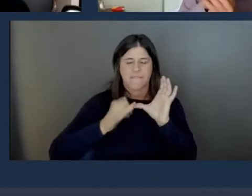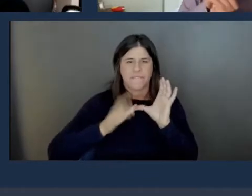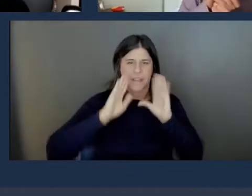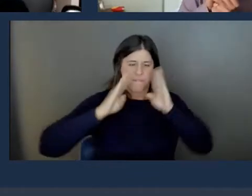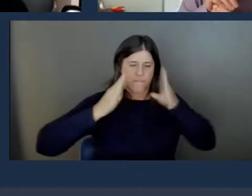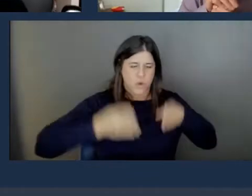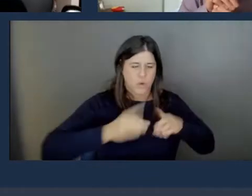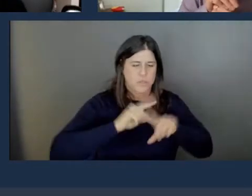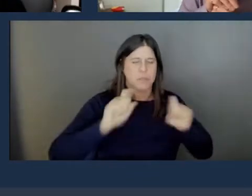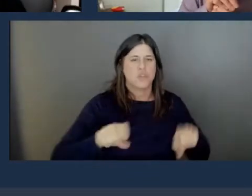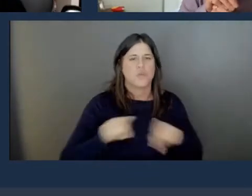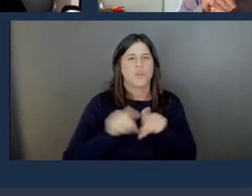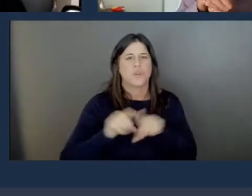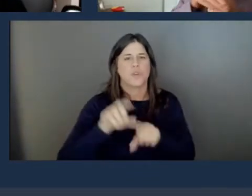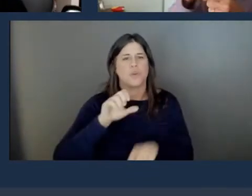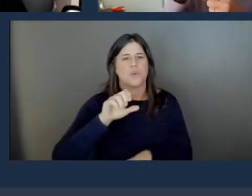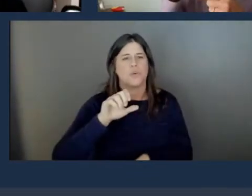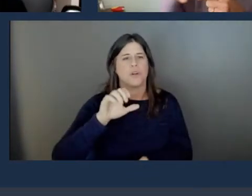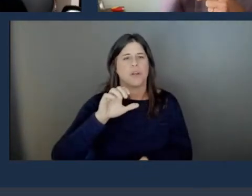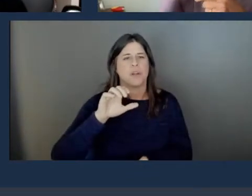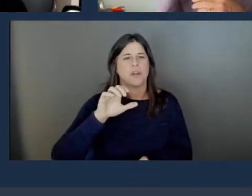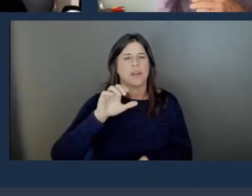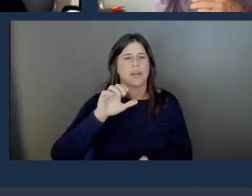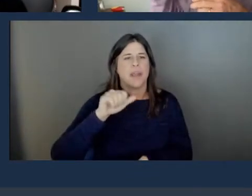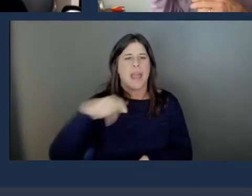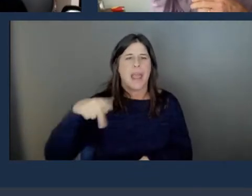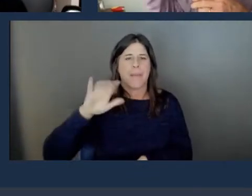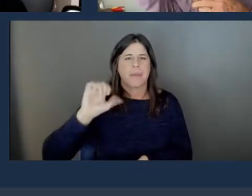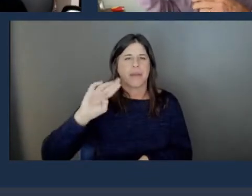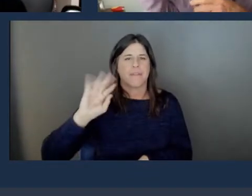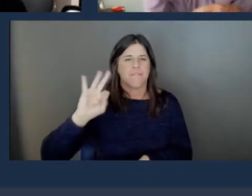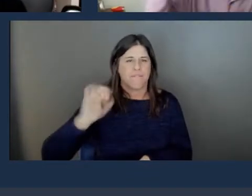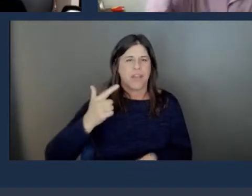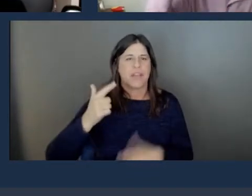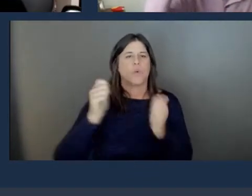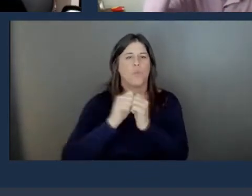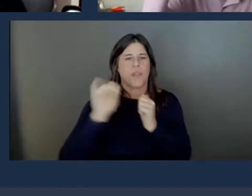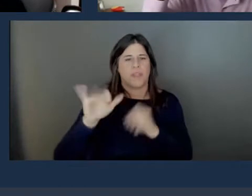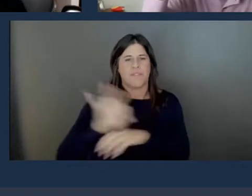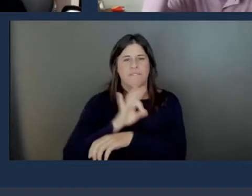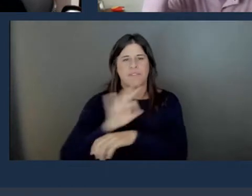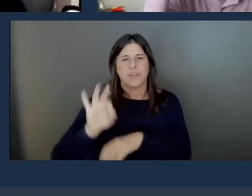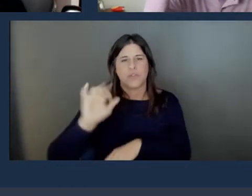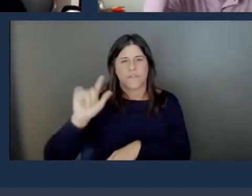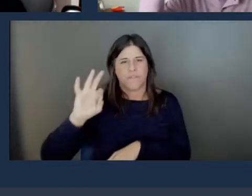flags within AppConfig. However, if you actually want to do more